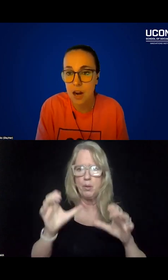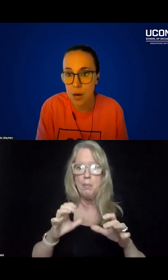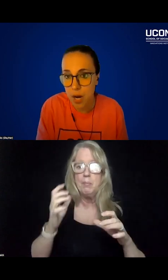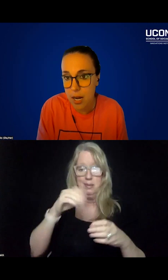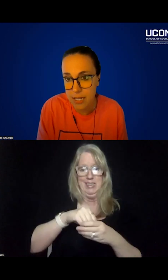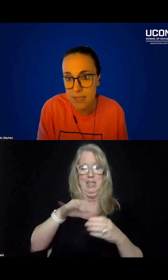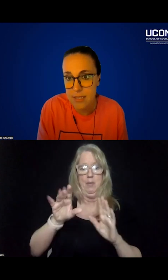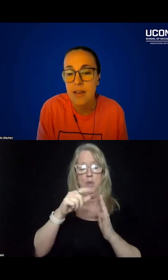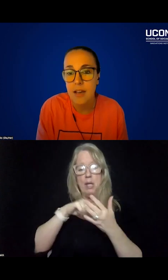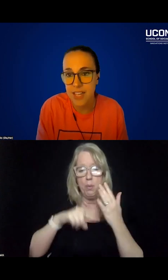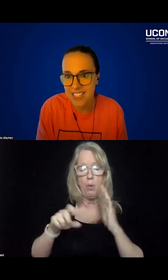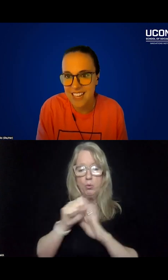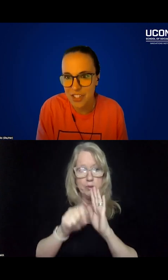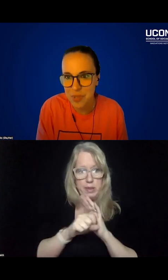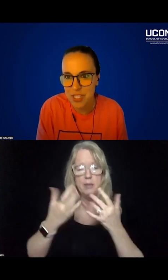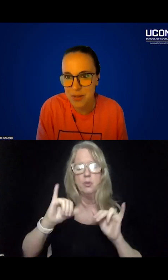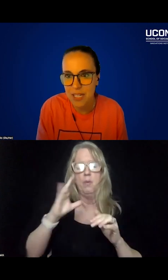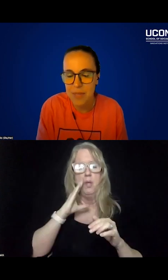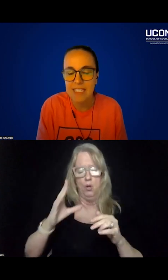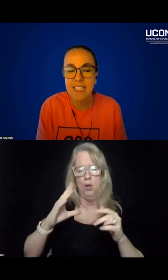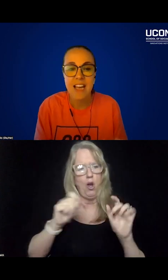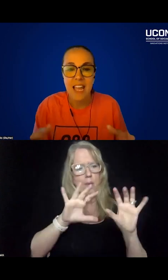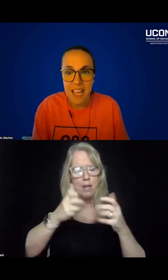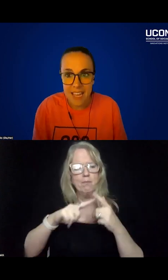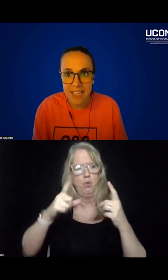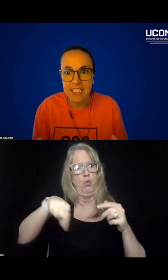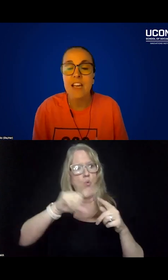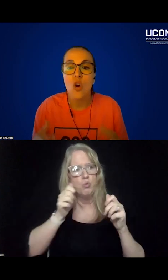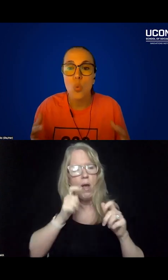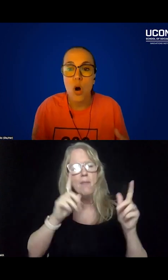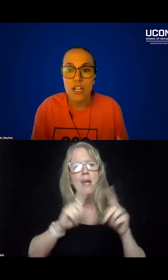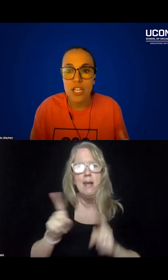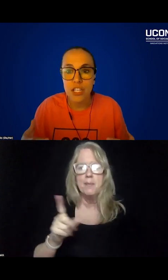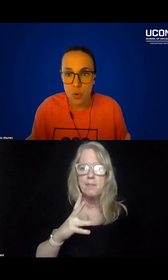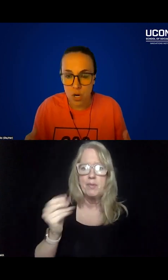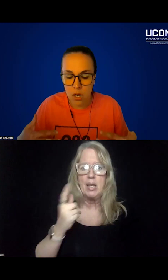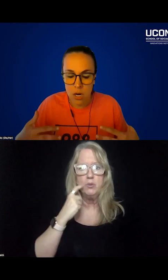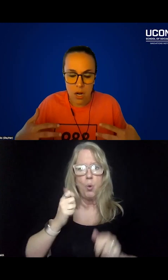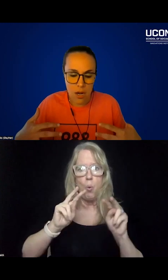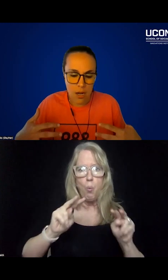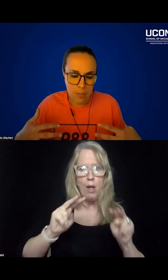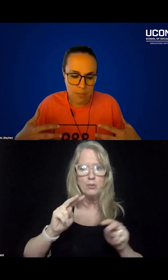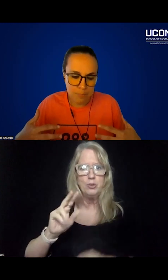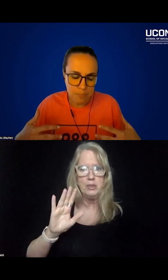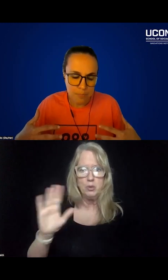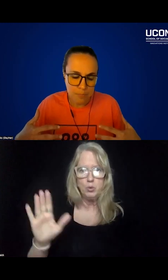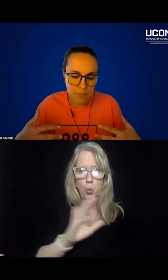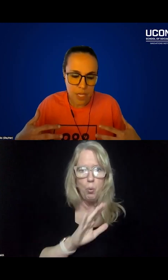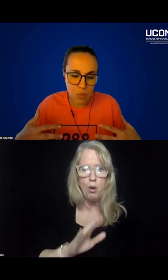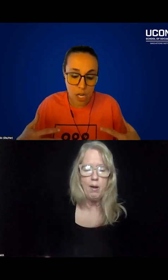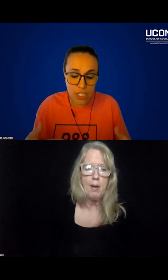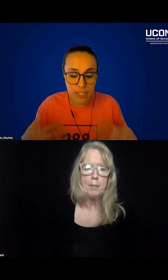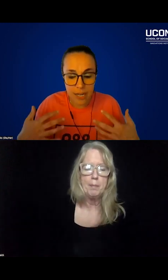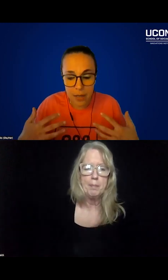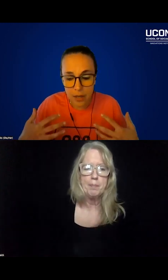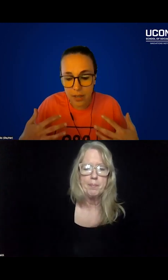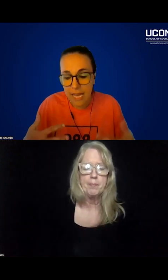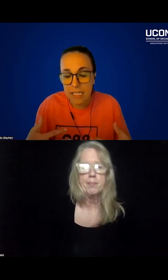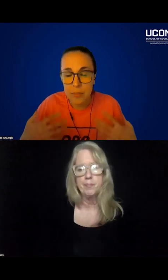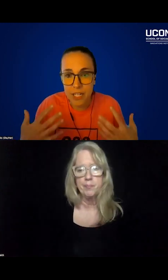THERE ARE POCKETS OF ANTI-LGBTQ CLIMATES AND WATCHING AN ELEMENT